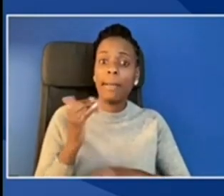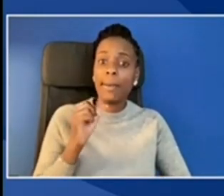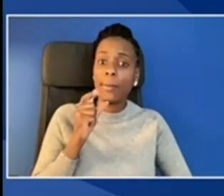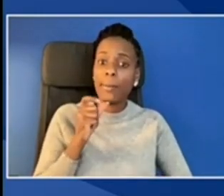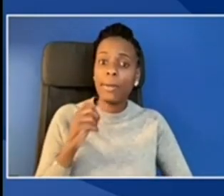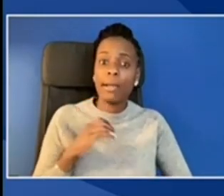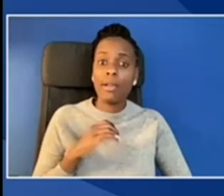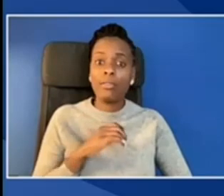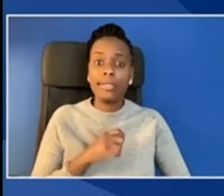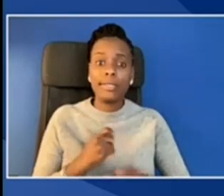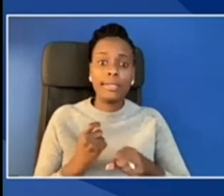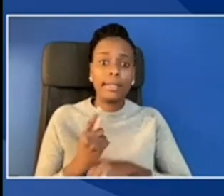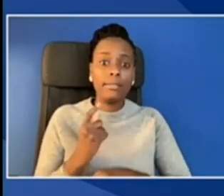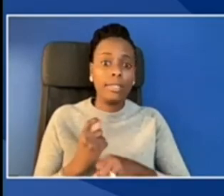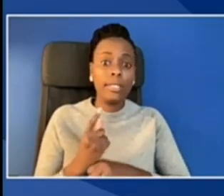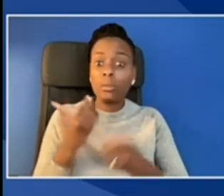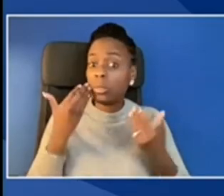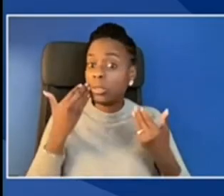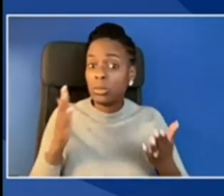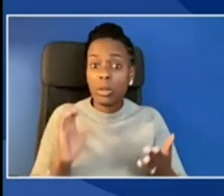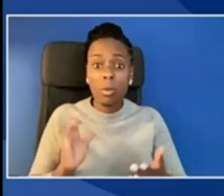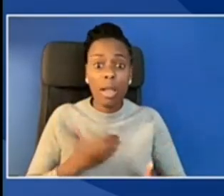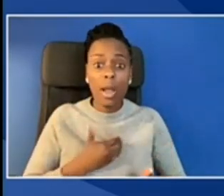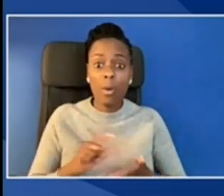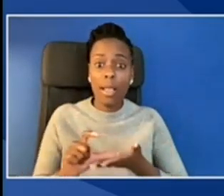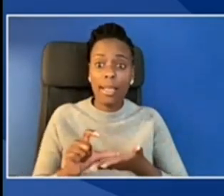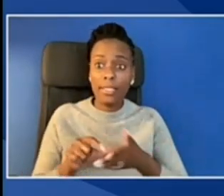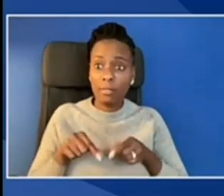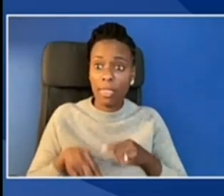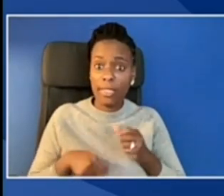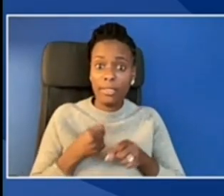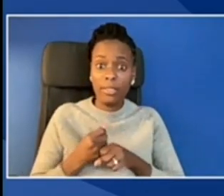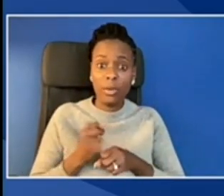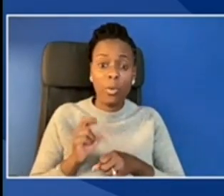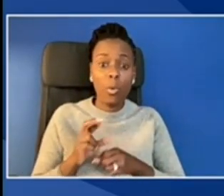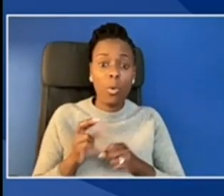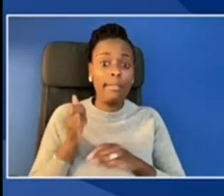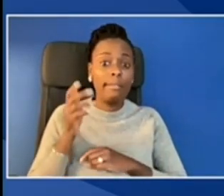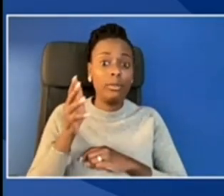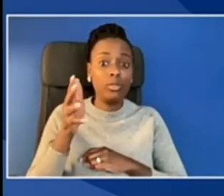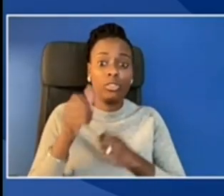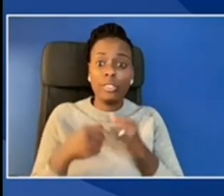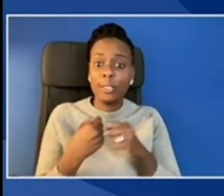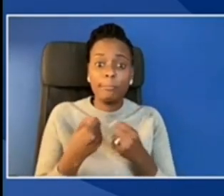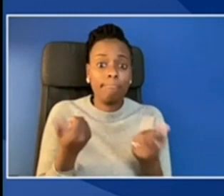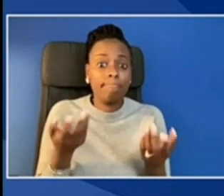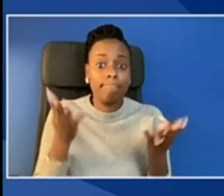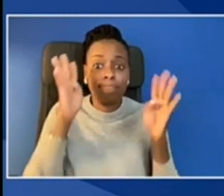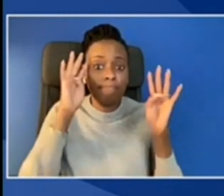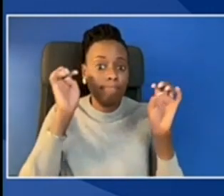allocation is going to be for this year or for future years. So at this time, we cannot speak with any